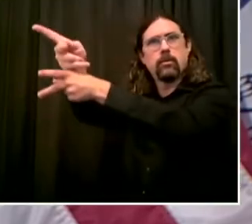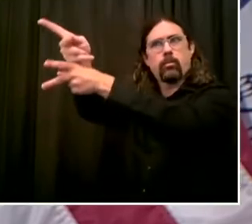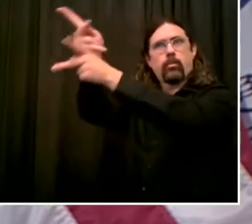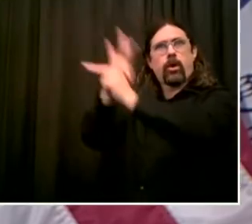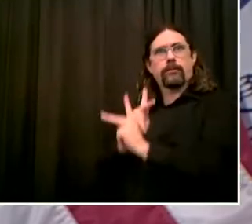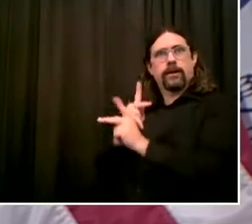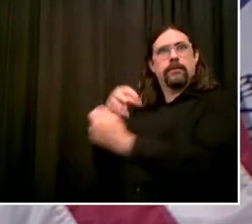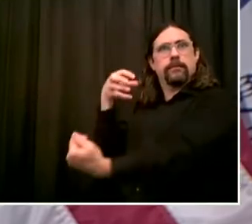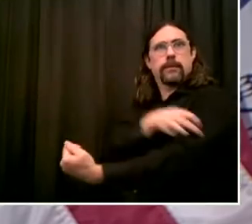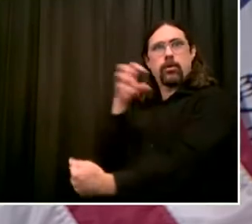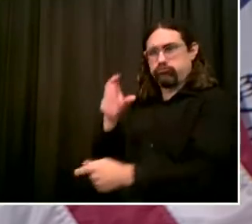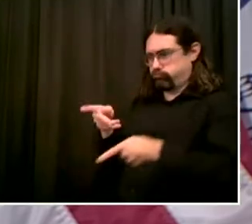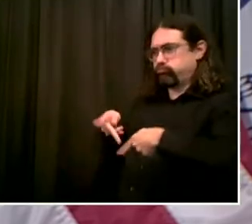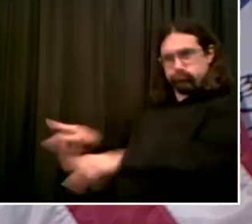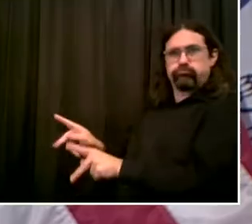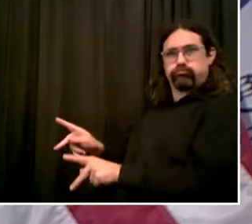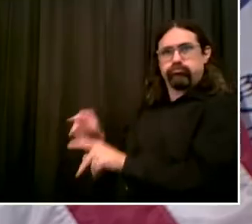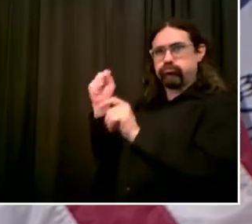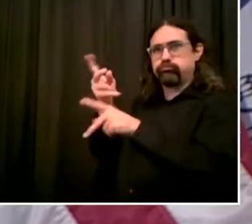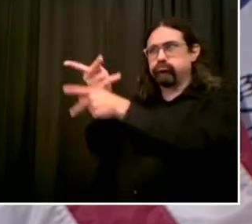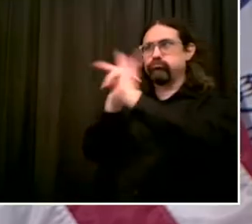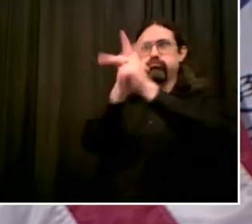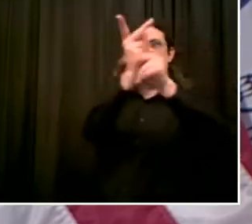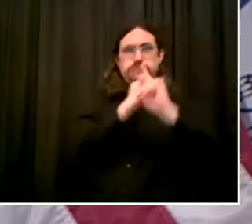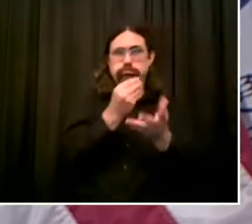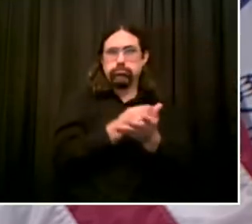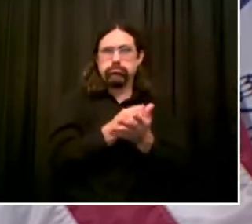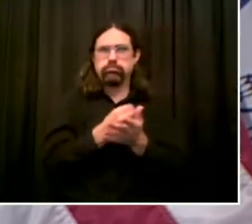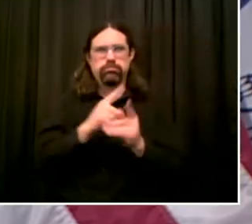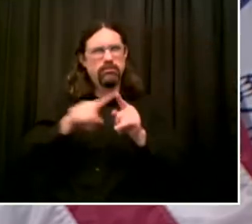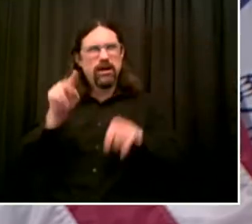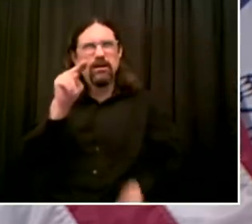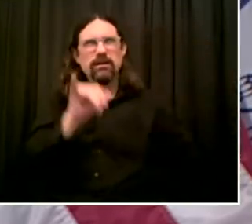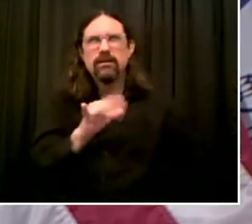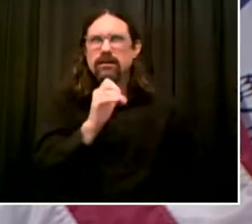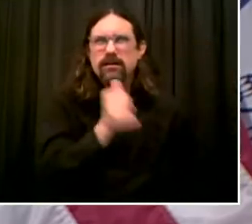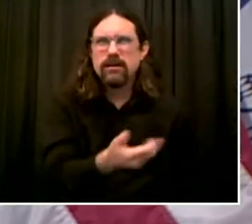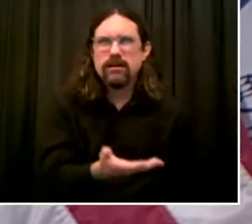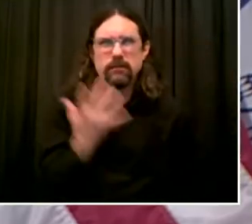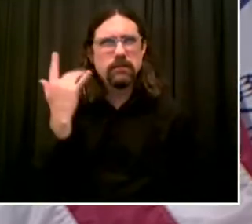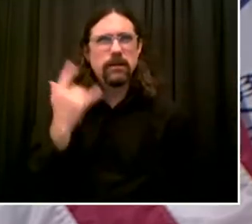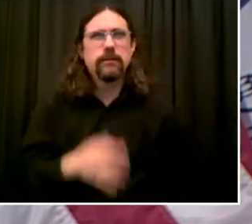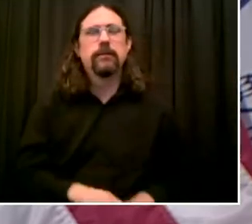ASSEMBLY WAS READY FROM THE